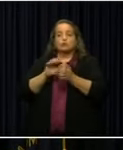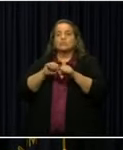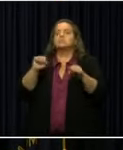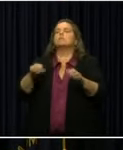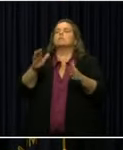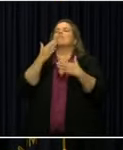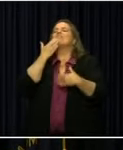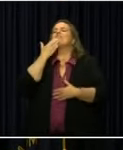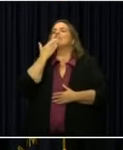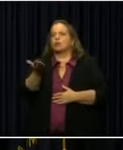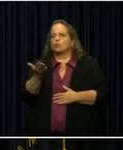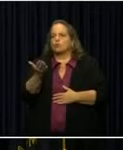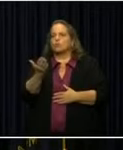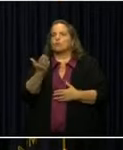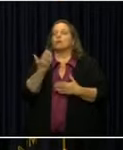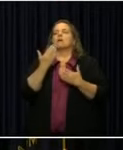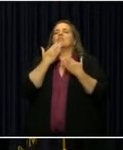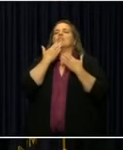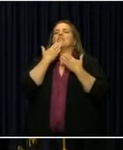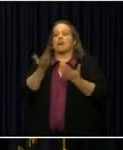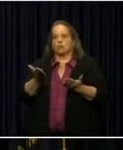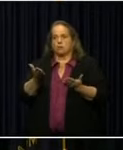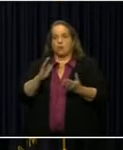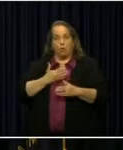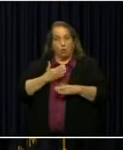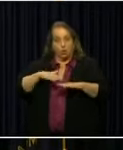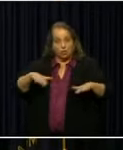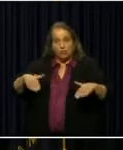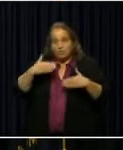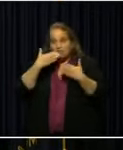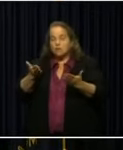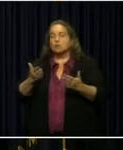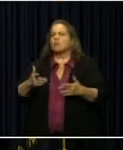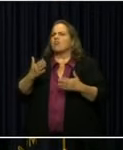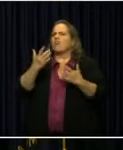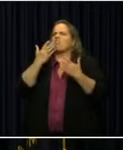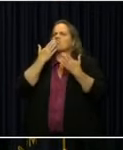SIGN. THAT BROWSER TOTAL NUMBER OF CASES, AGAIN, AFTER WE ADJUST